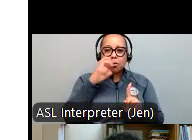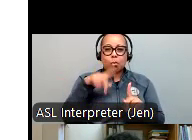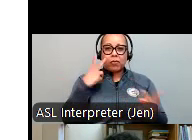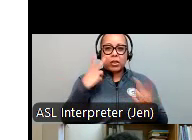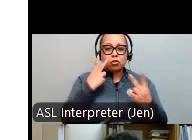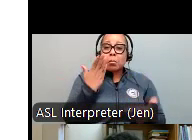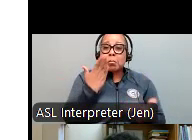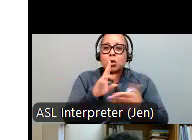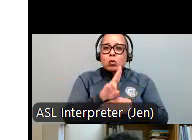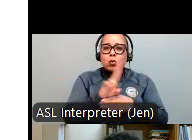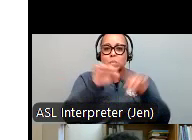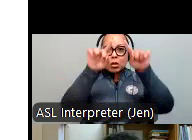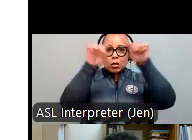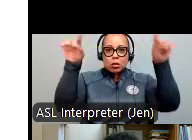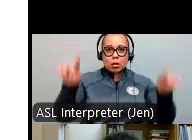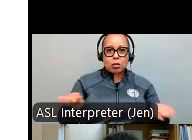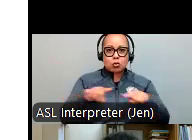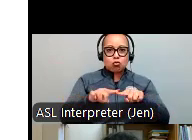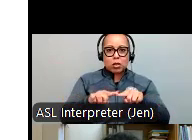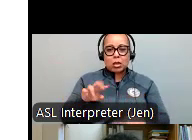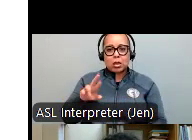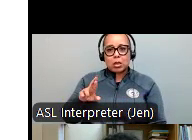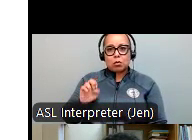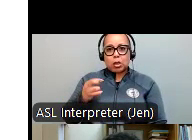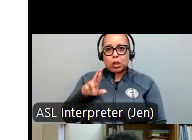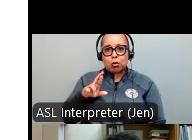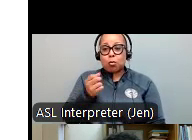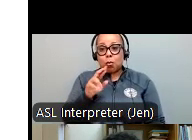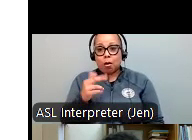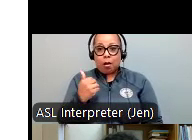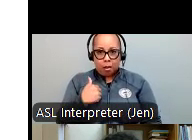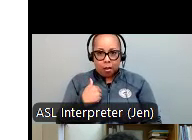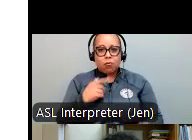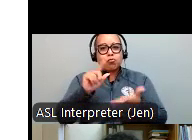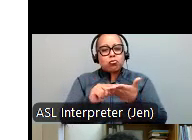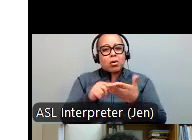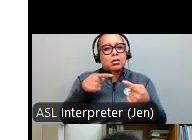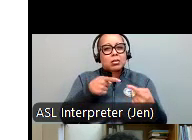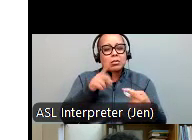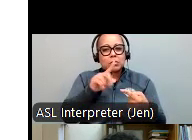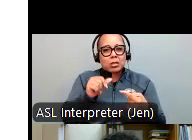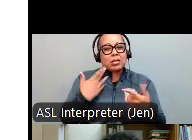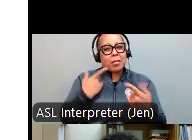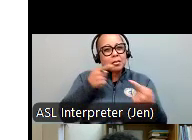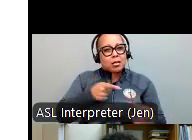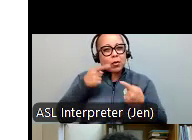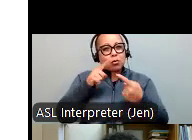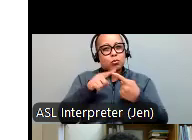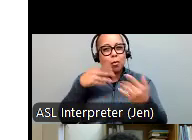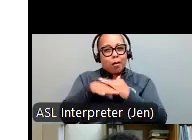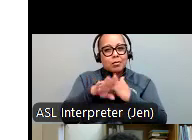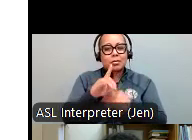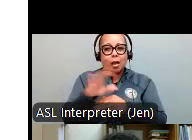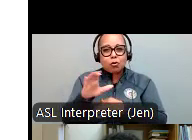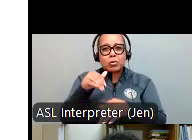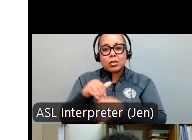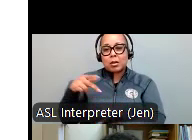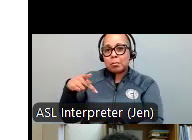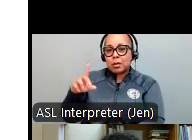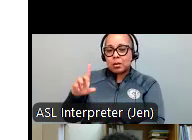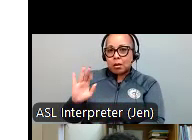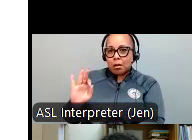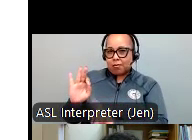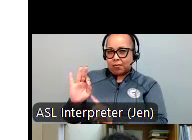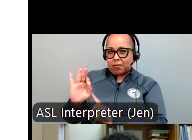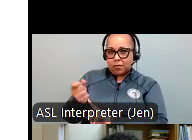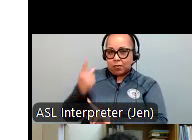may use screen readers for their disabilities, which makes it difficult to access the PDF. So add